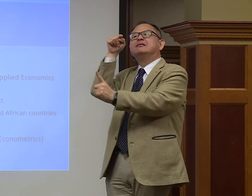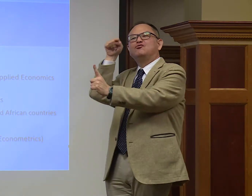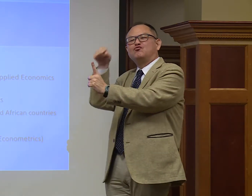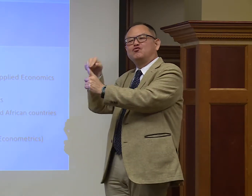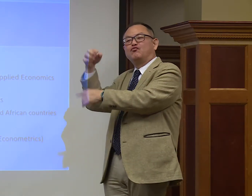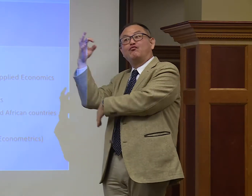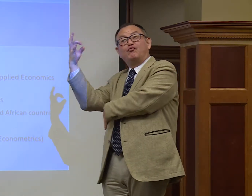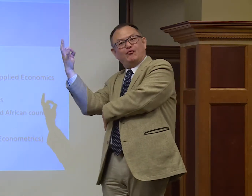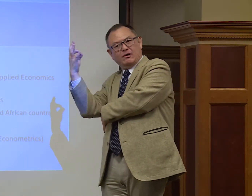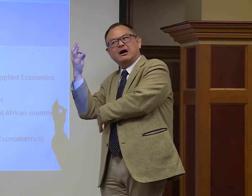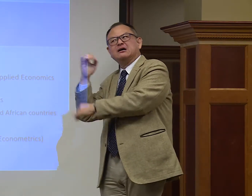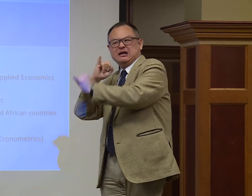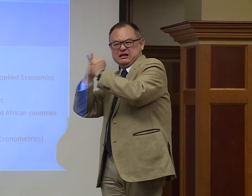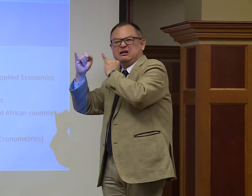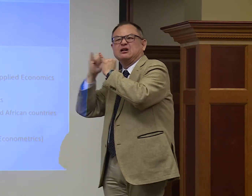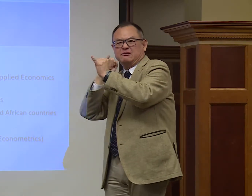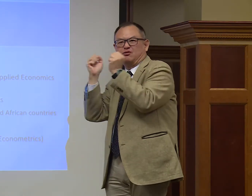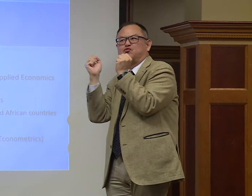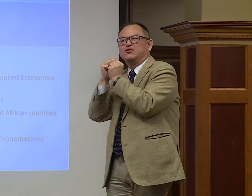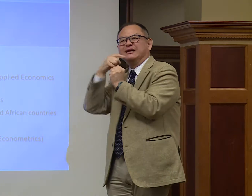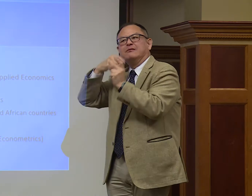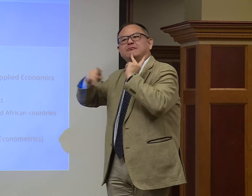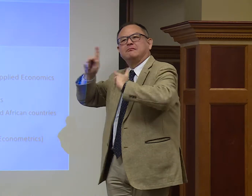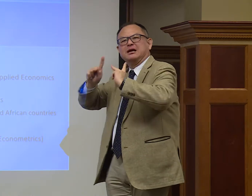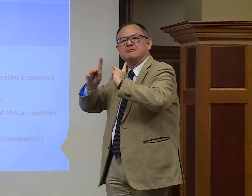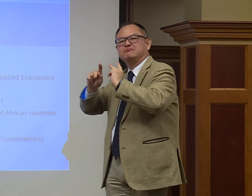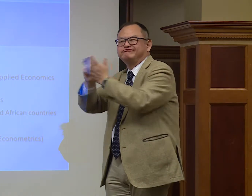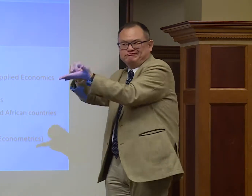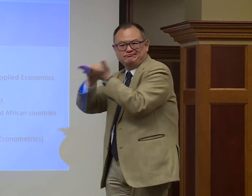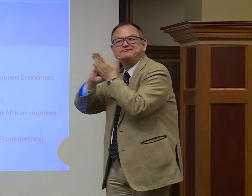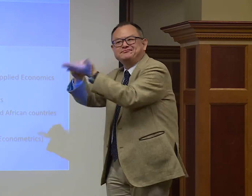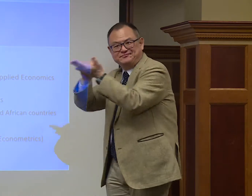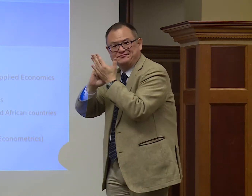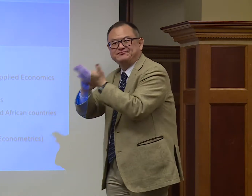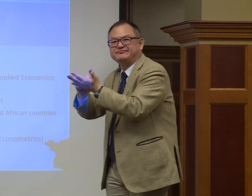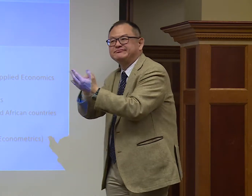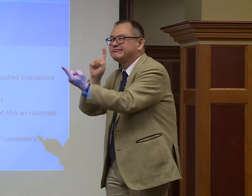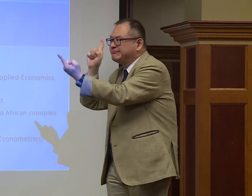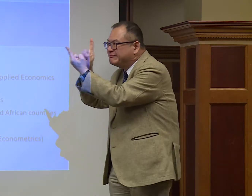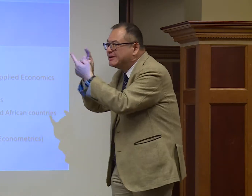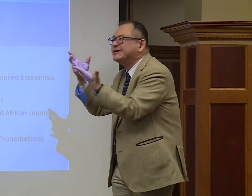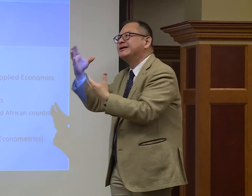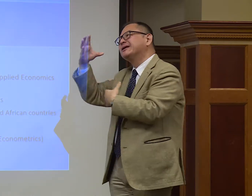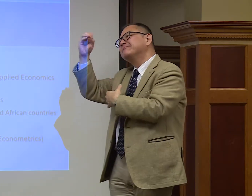And Monday through Friday, doing research, I would do interviews with hearing people,